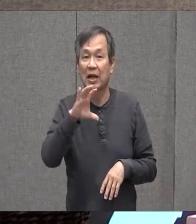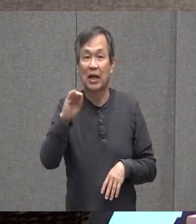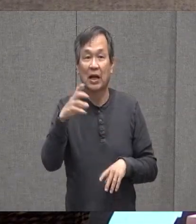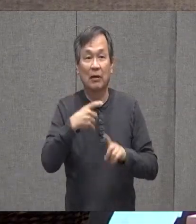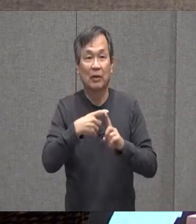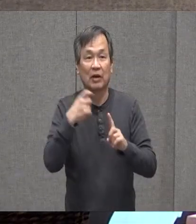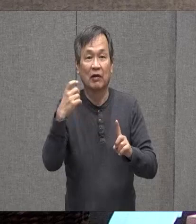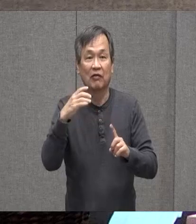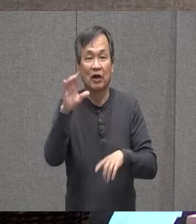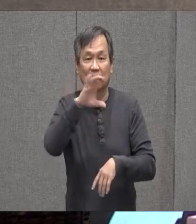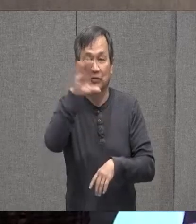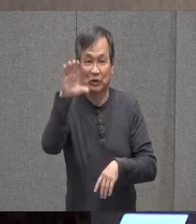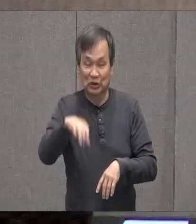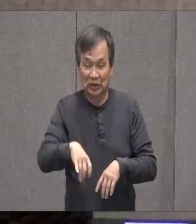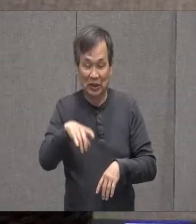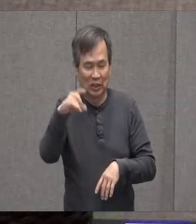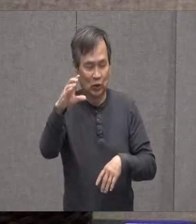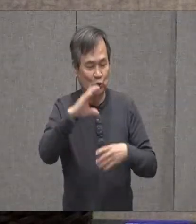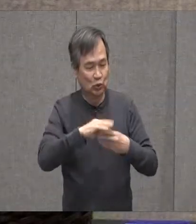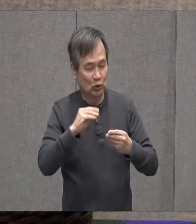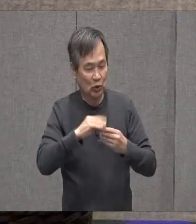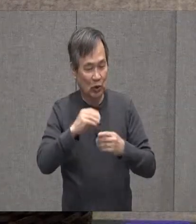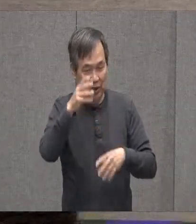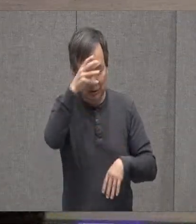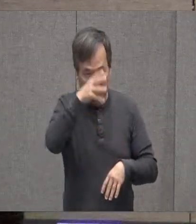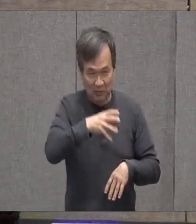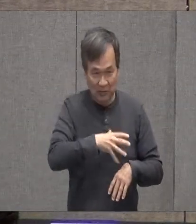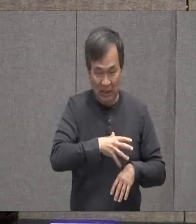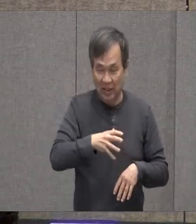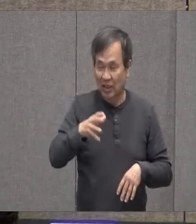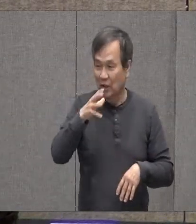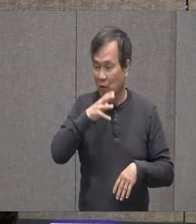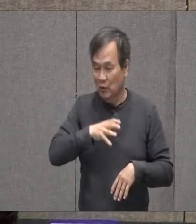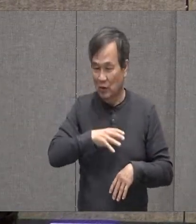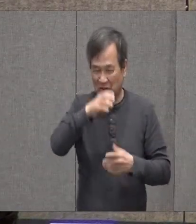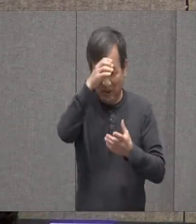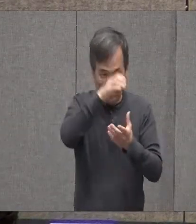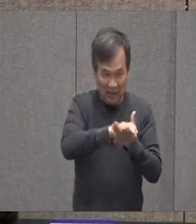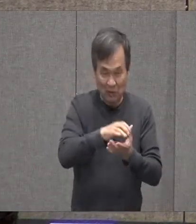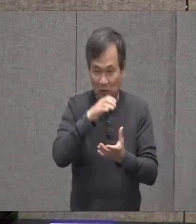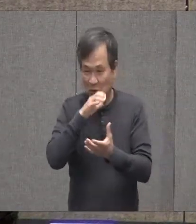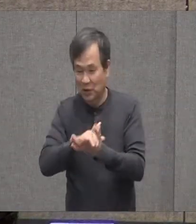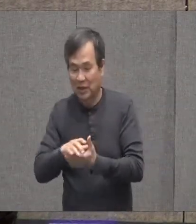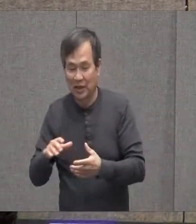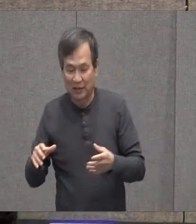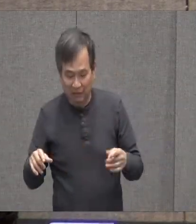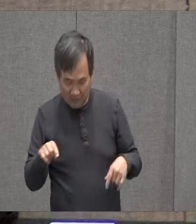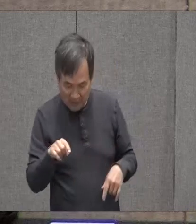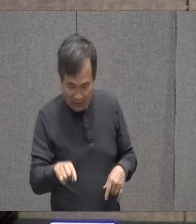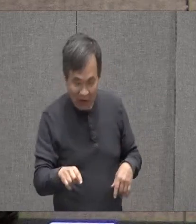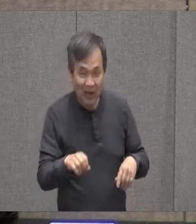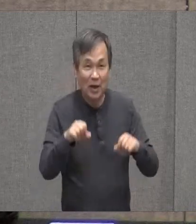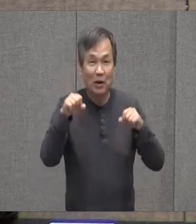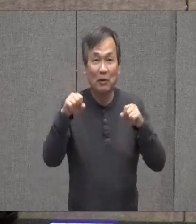This is a story about a husband and a wife who find a magical pot that doubles everything